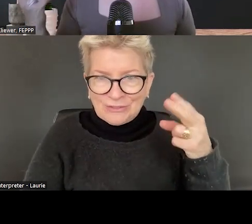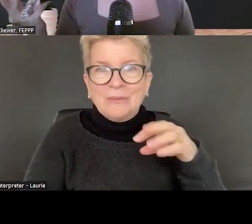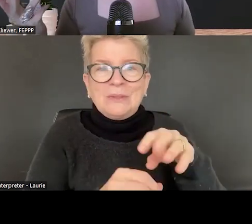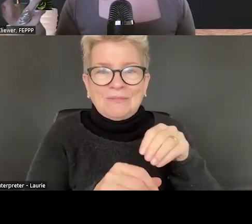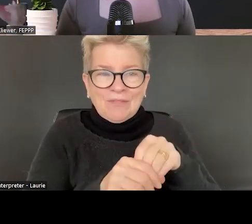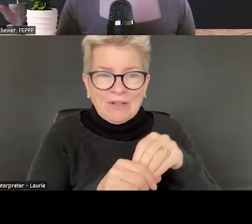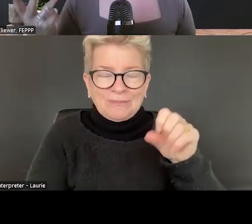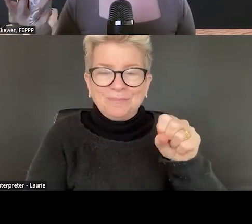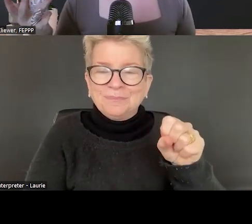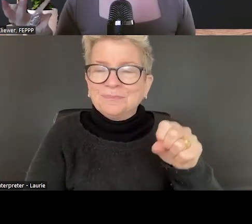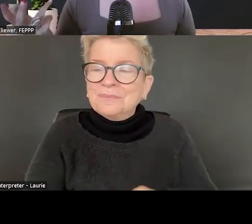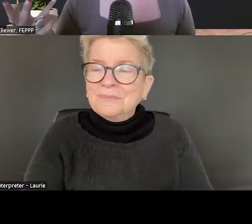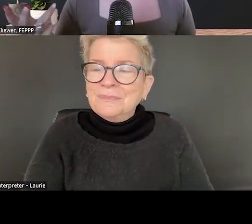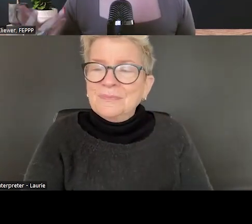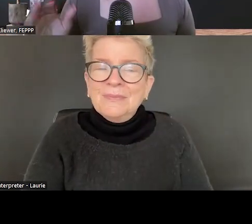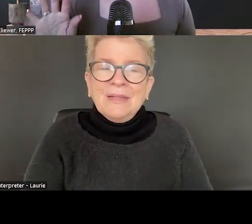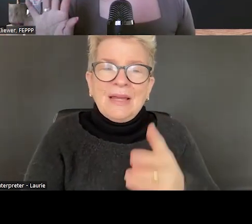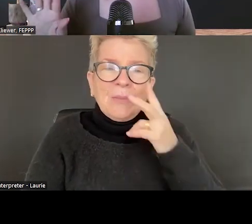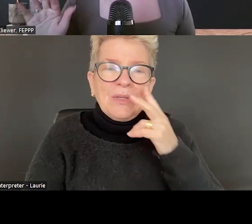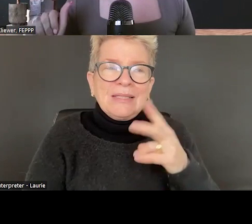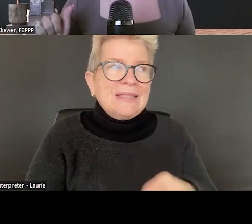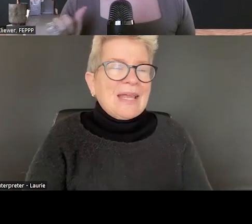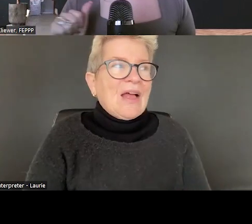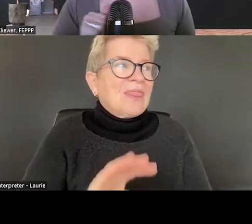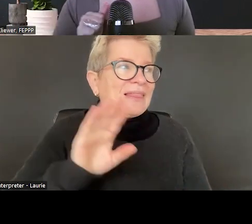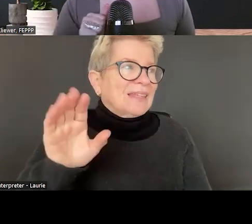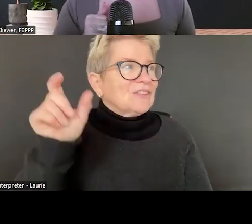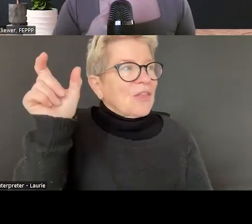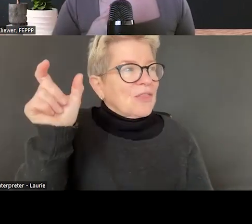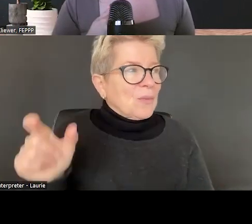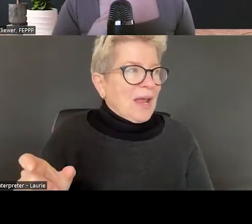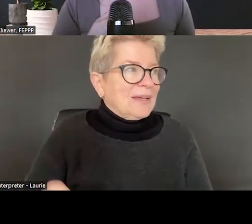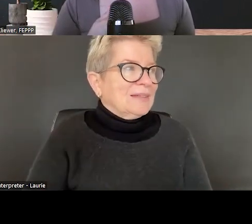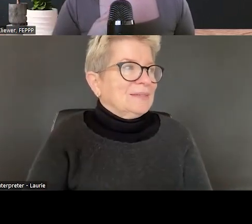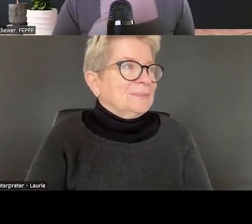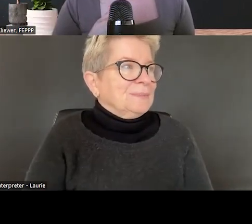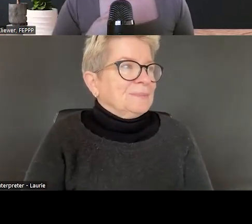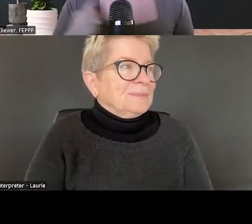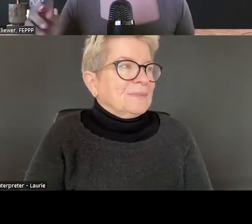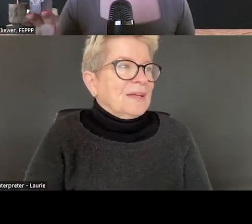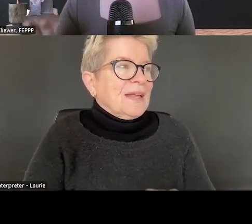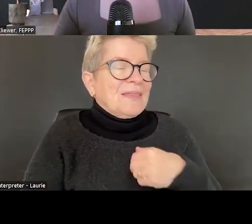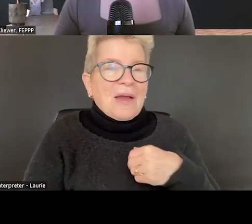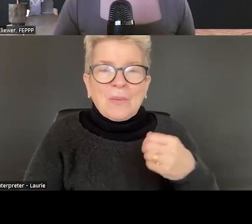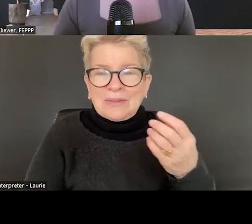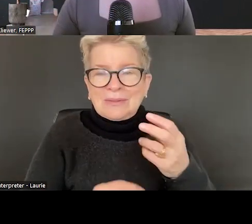we look at the list on the right which was a very humbling list to create, I'm just going to say,